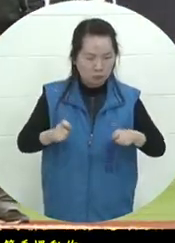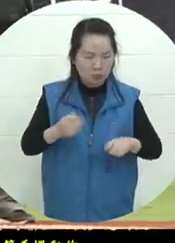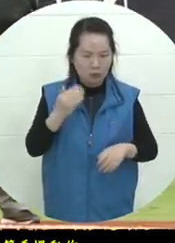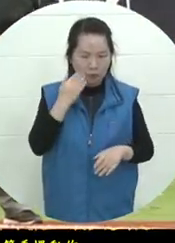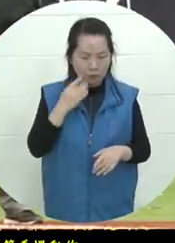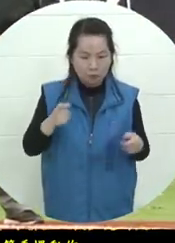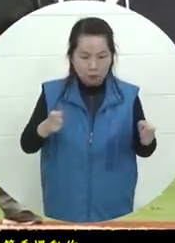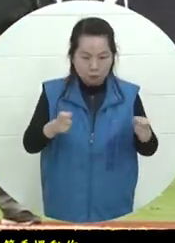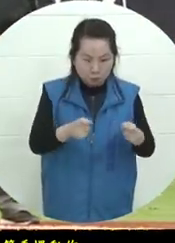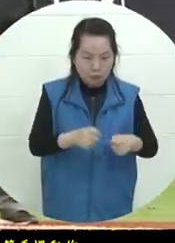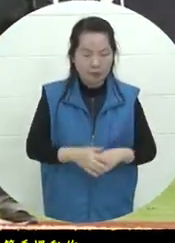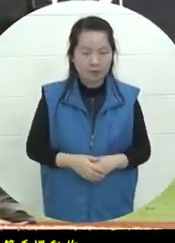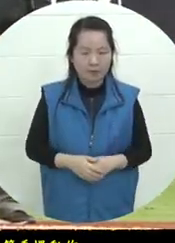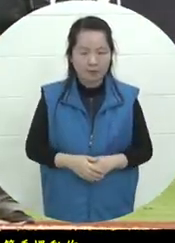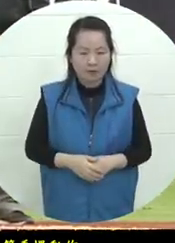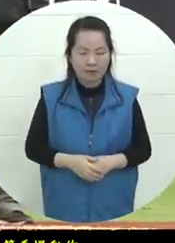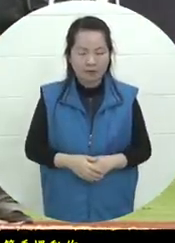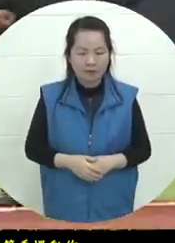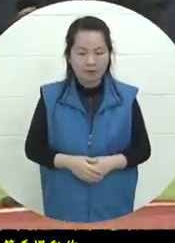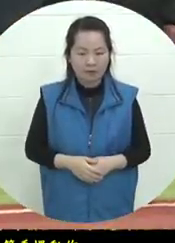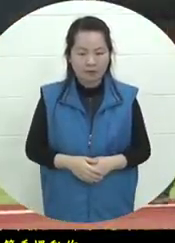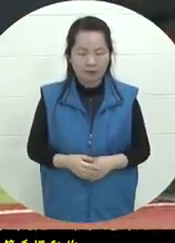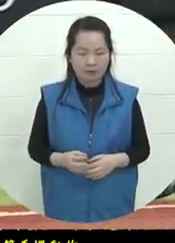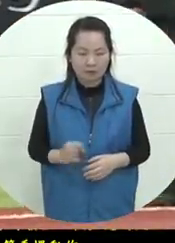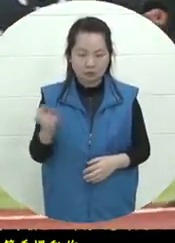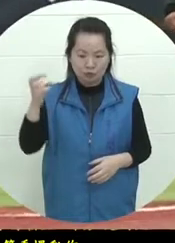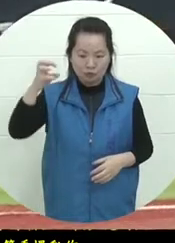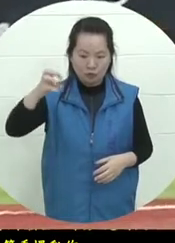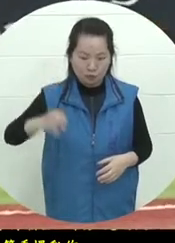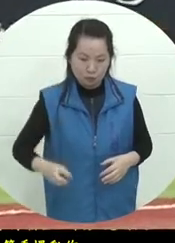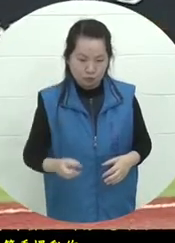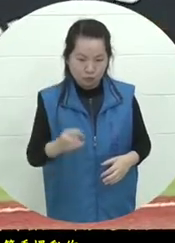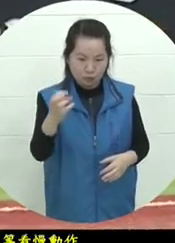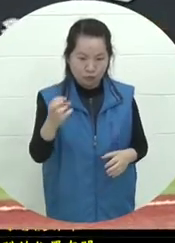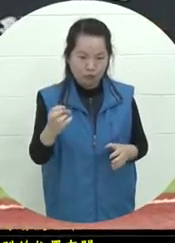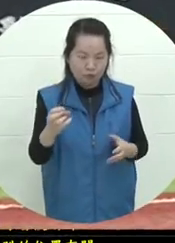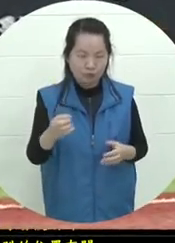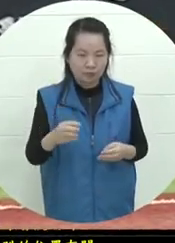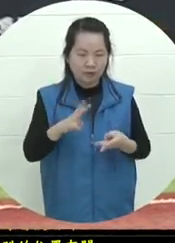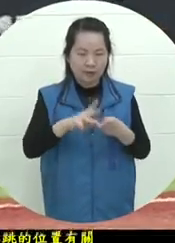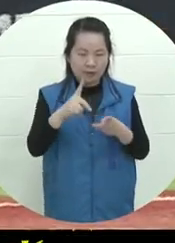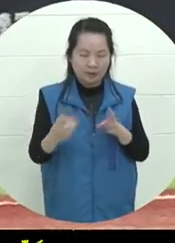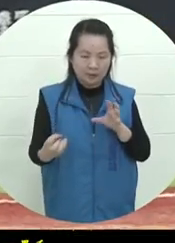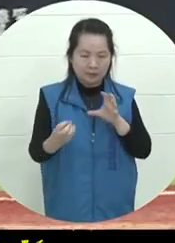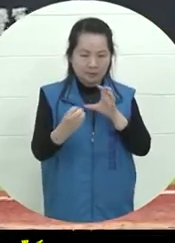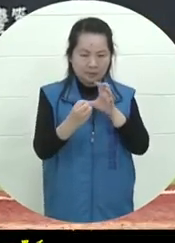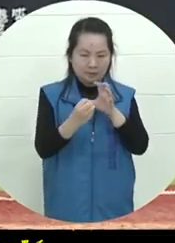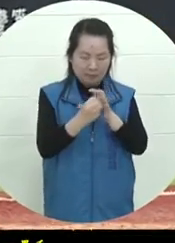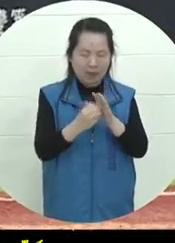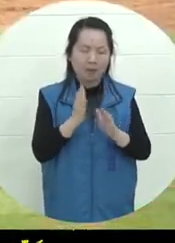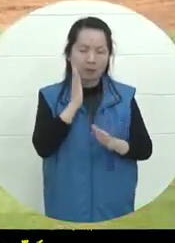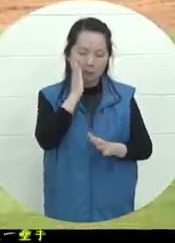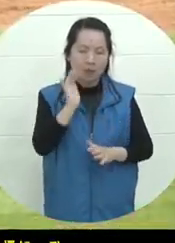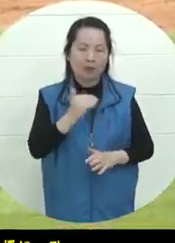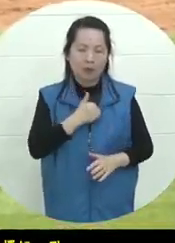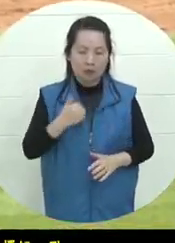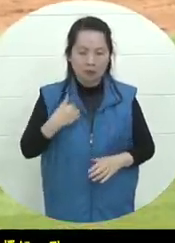deliberately let the ball pass. A jump that lands early will have a high bounce, making it easier for the first baseman to catch it. The occurrence of this error